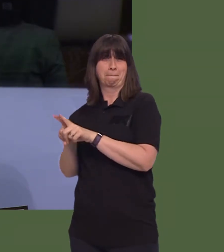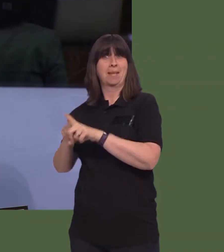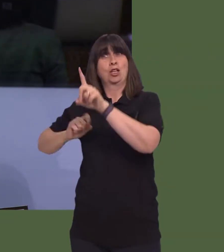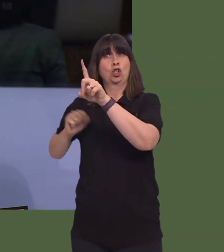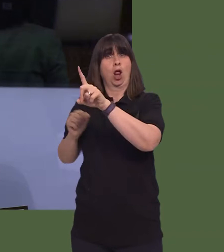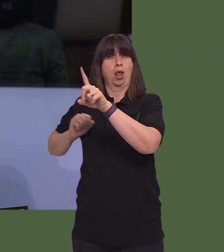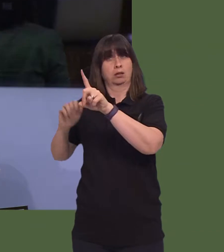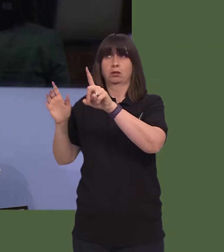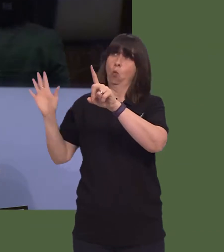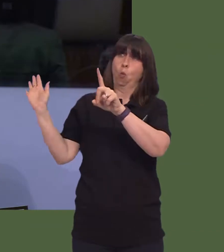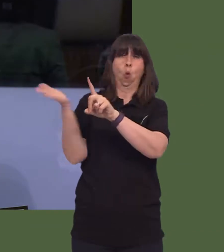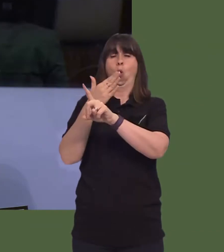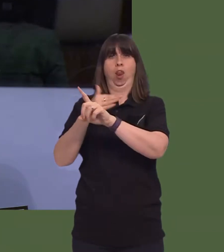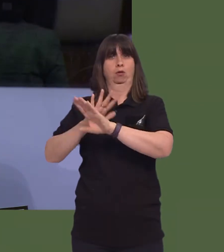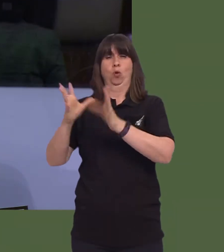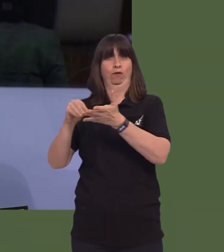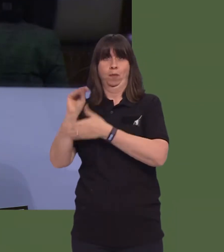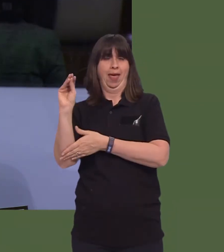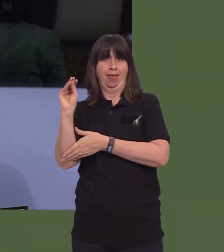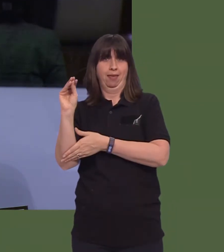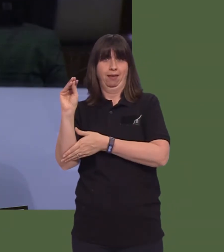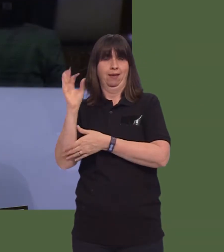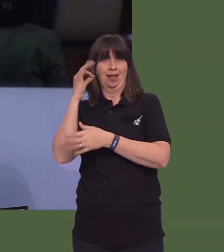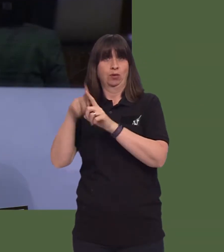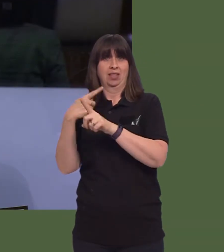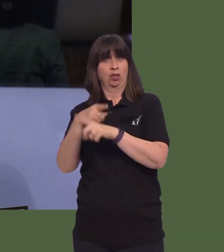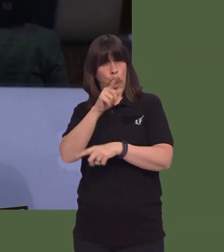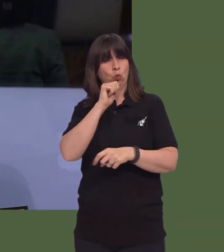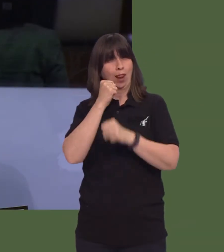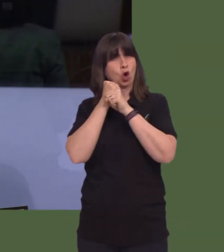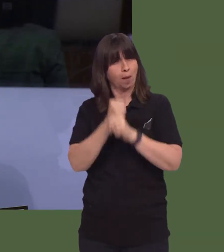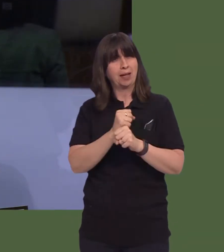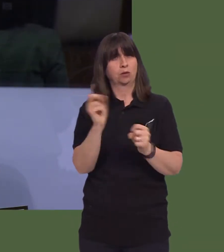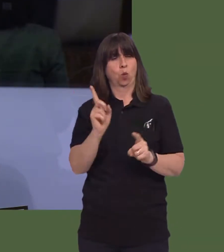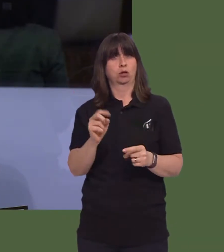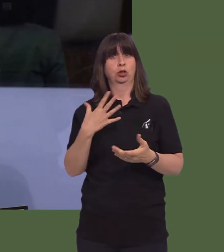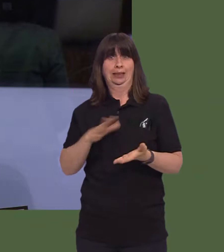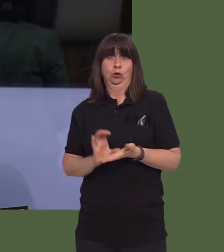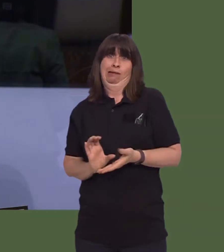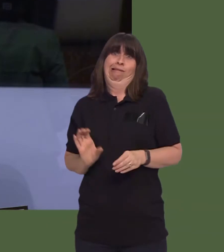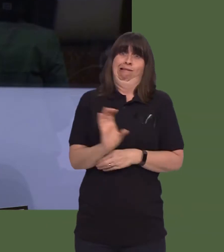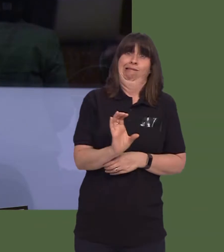So, First Minister, what commitment will you make to provide funding to local authorities